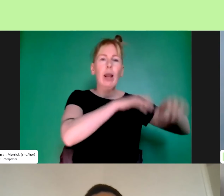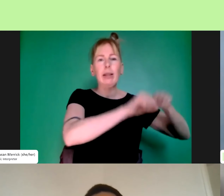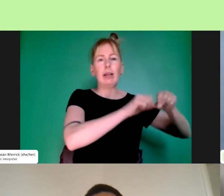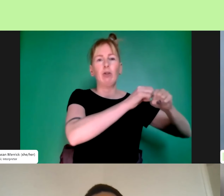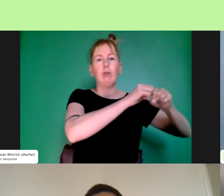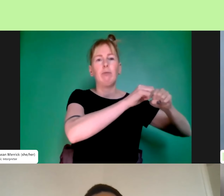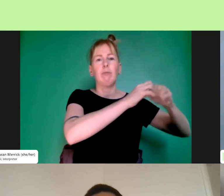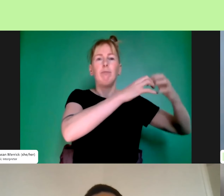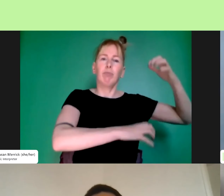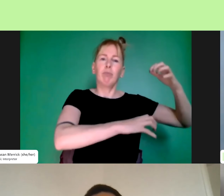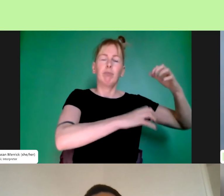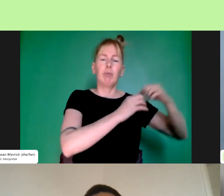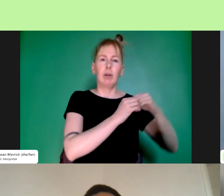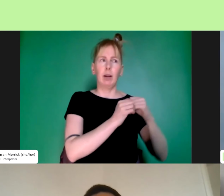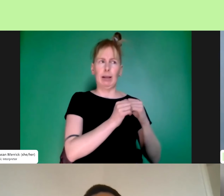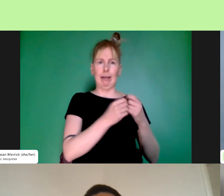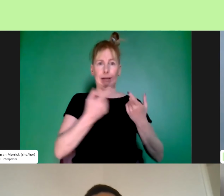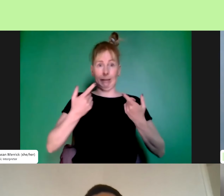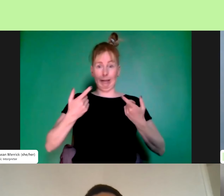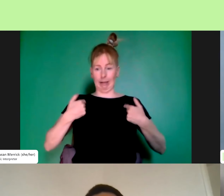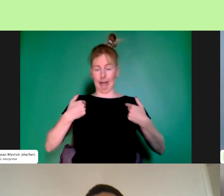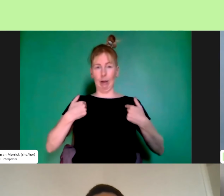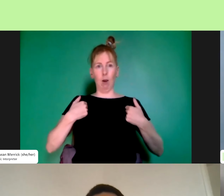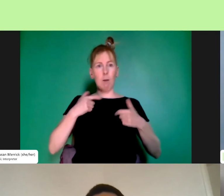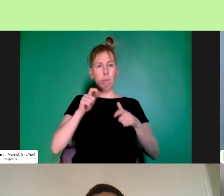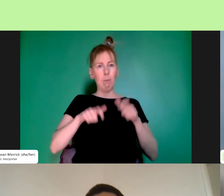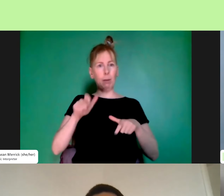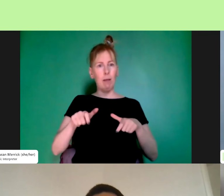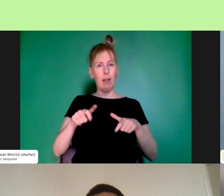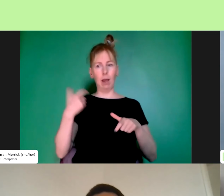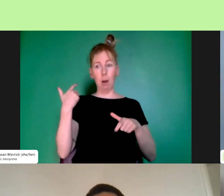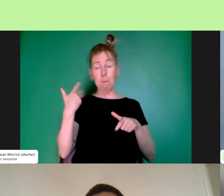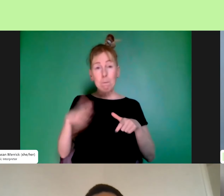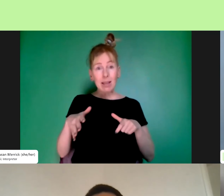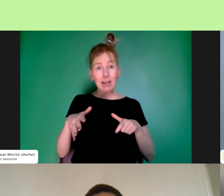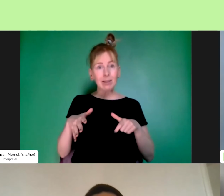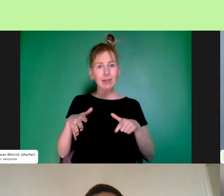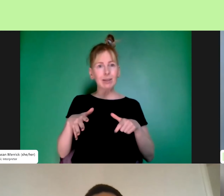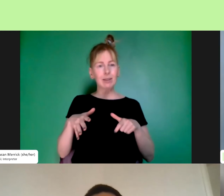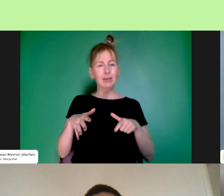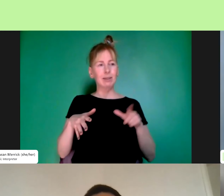We've been, you know, doing this word. So it's like, well, we just need to